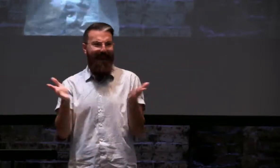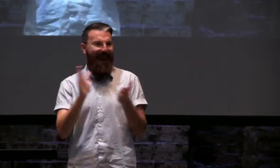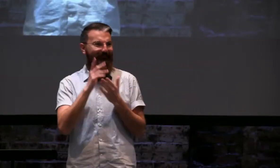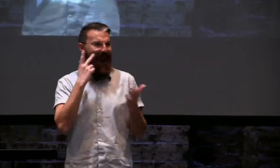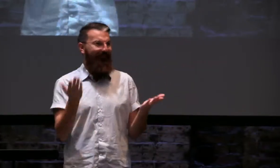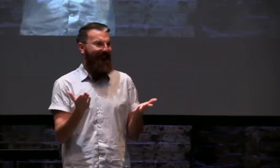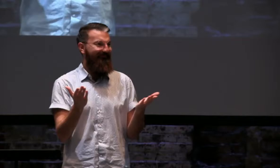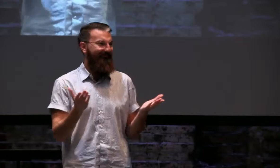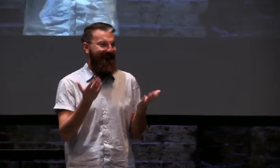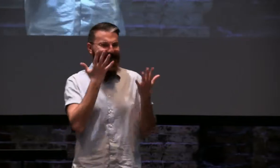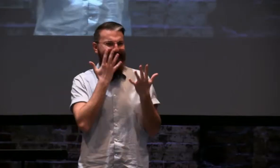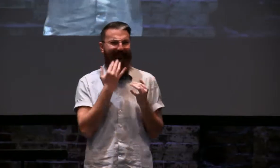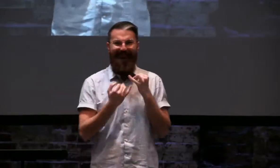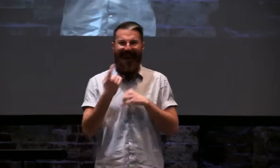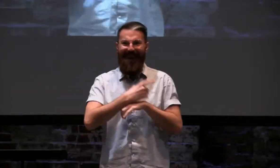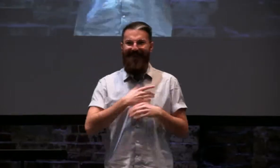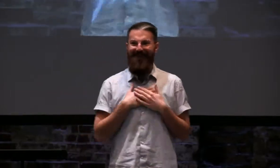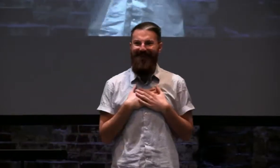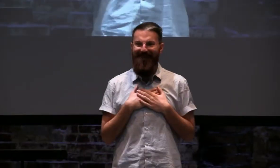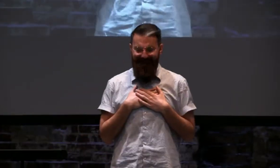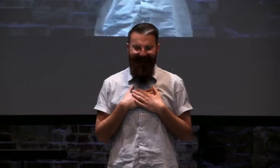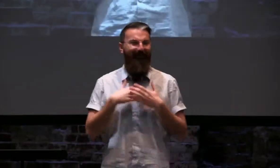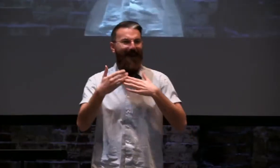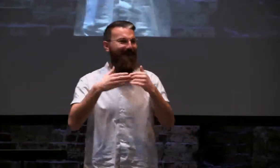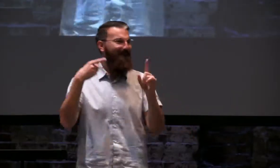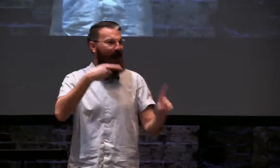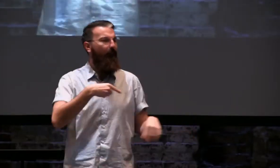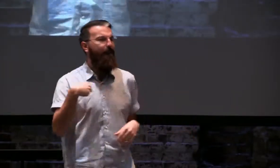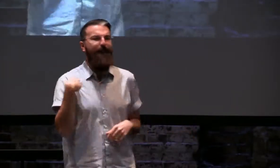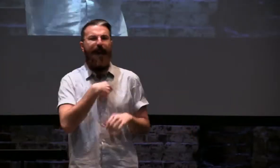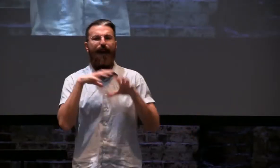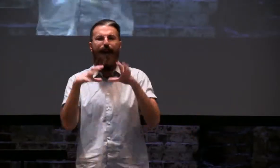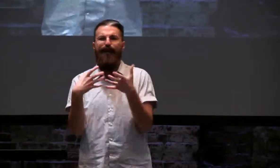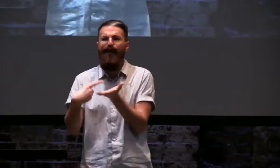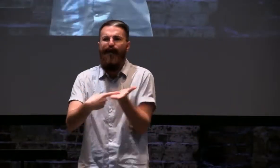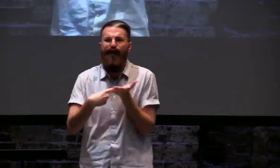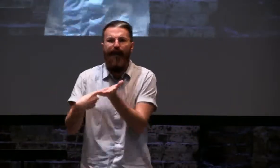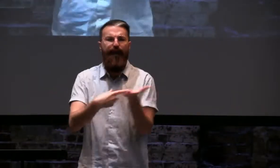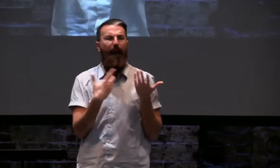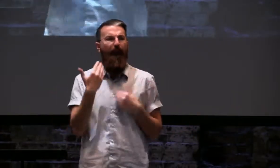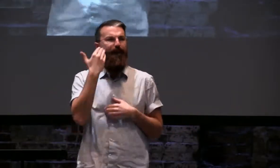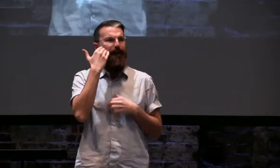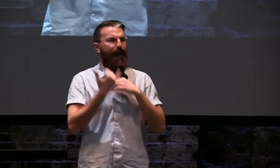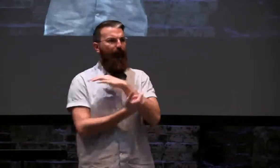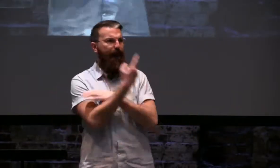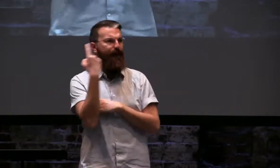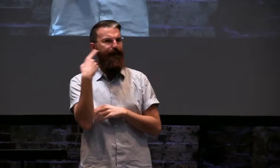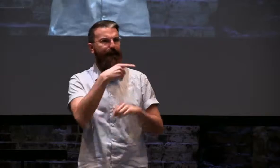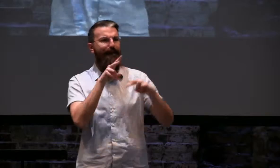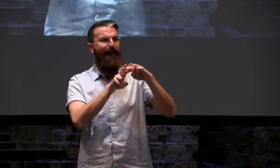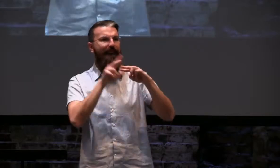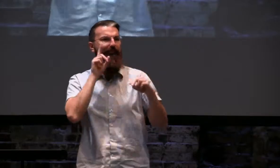He wants the one minute sign as his warning. [Male Interpreter 2] This is, I am kind of emotional about this.